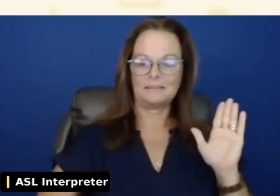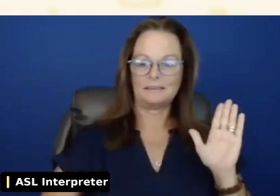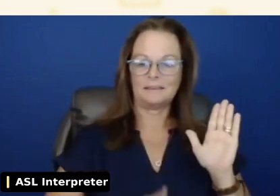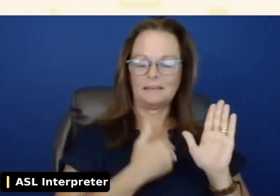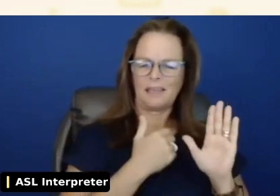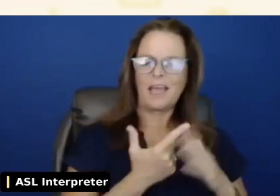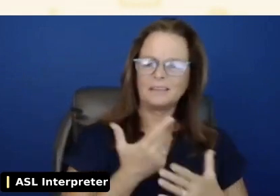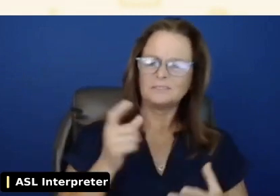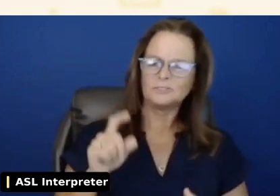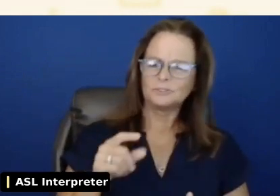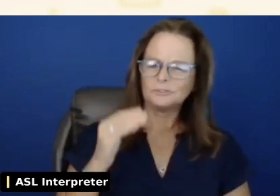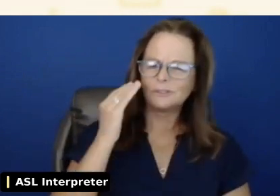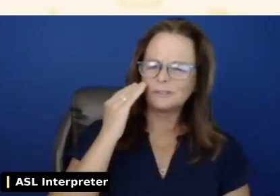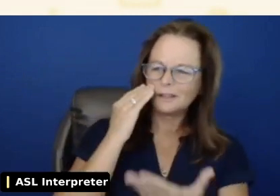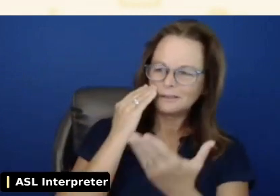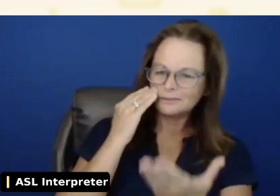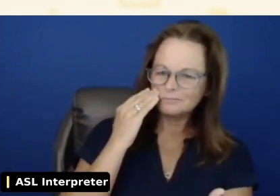understanding, and accommodation.